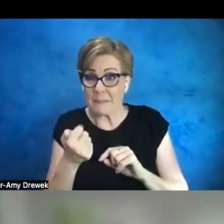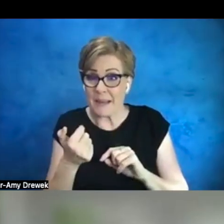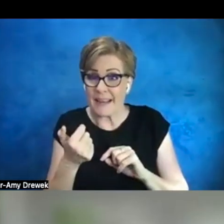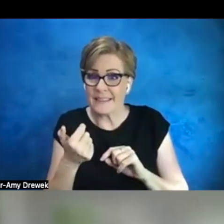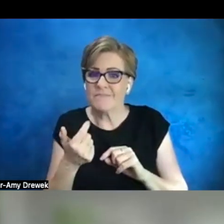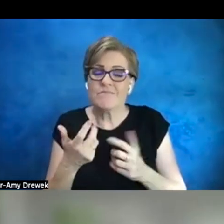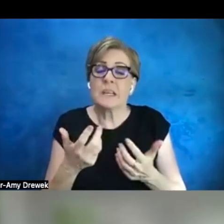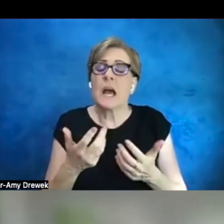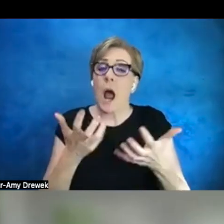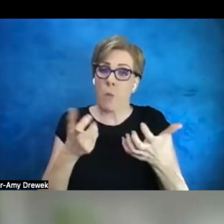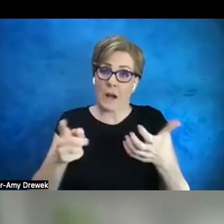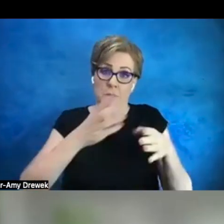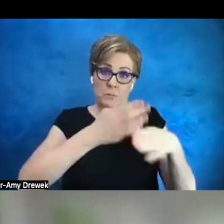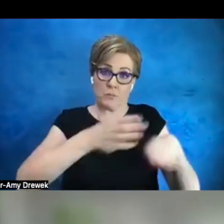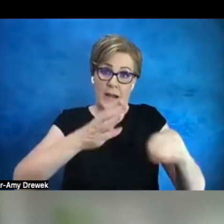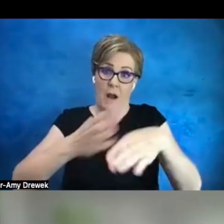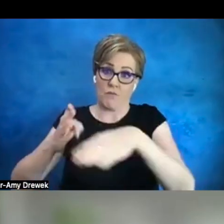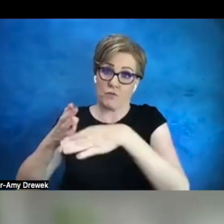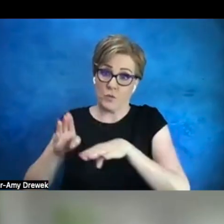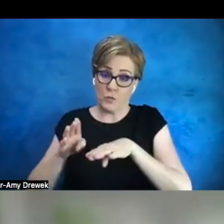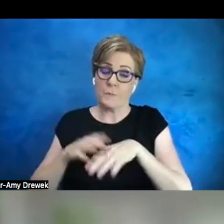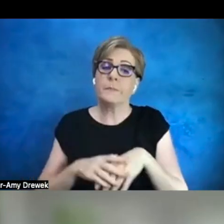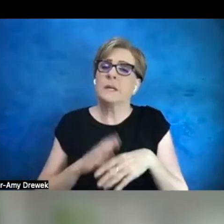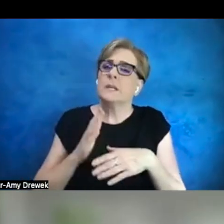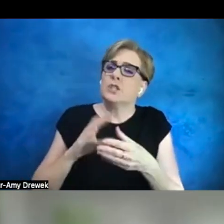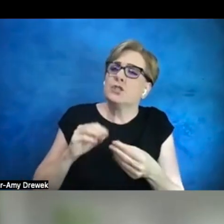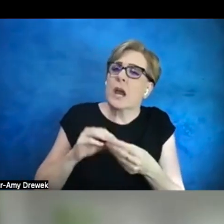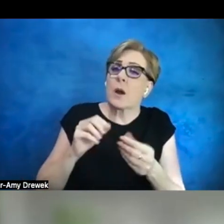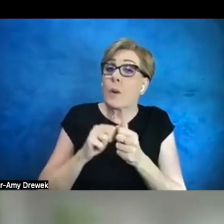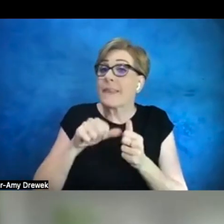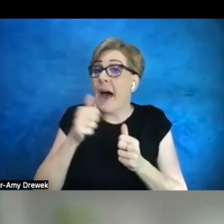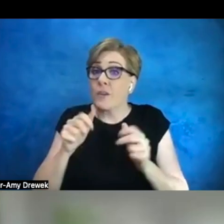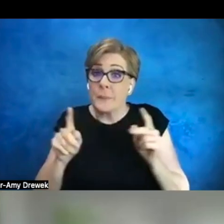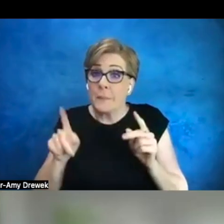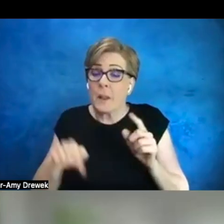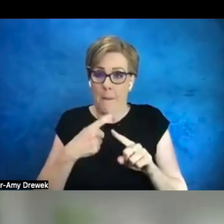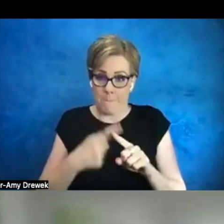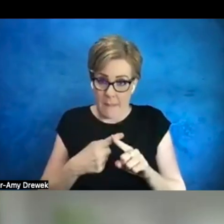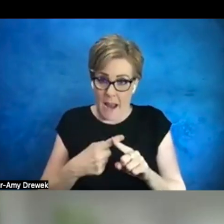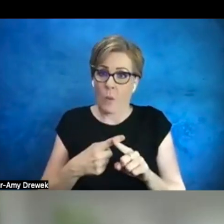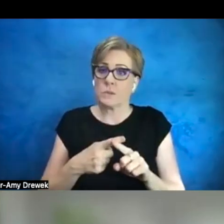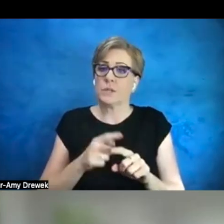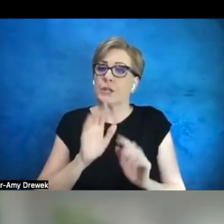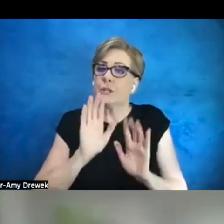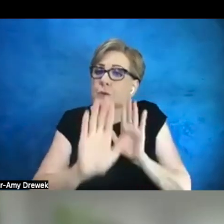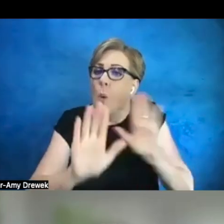breakout room and share with other folks about the DMD event that you are thinking of. If you do